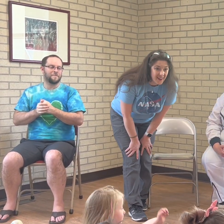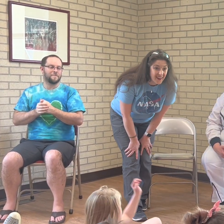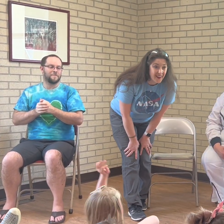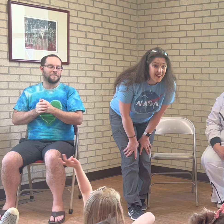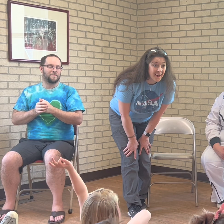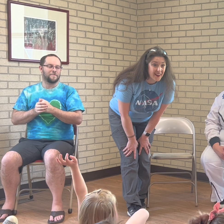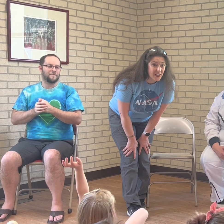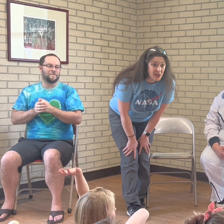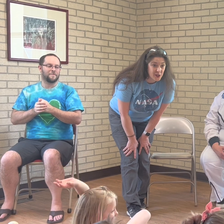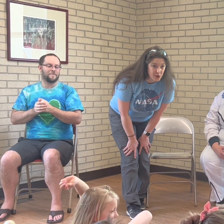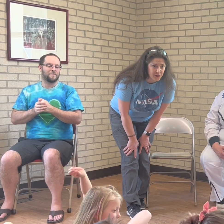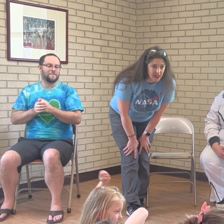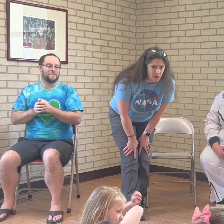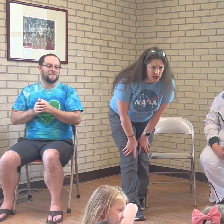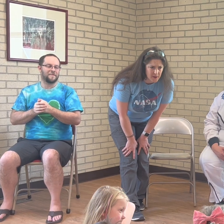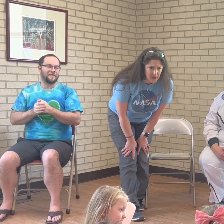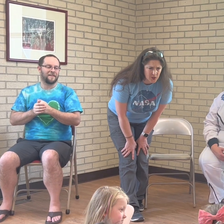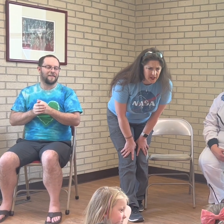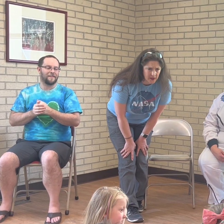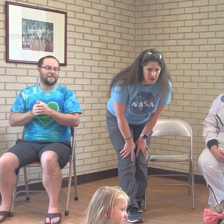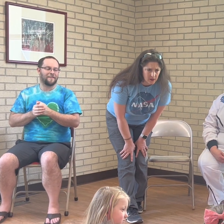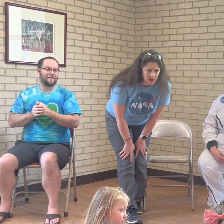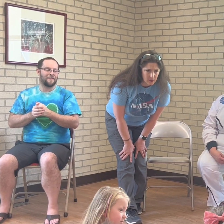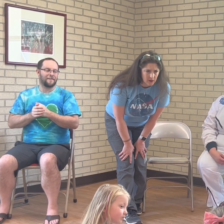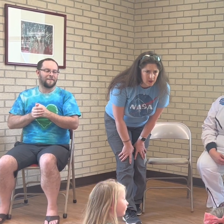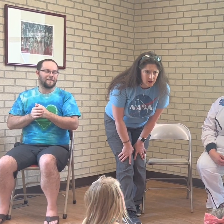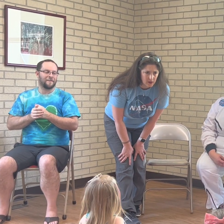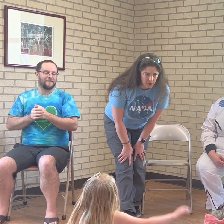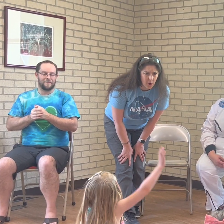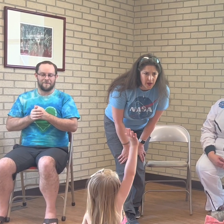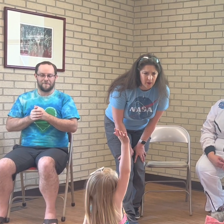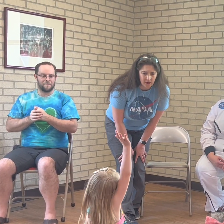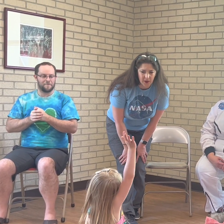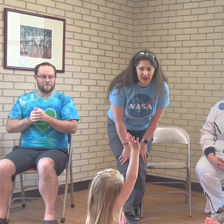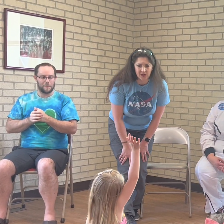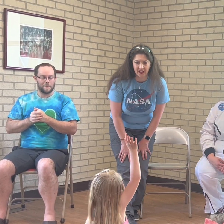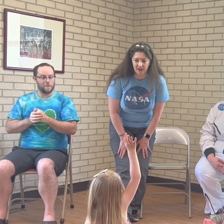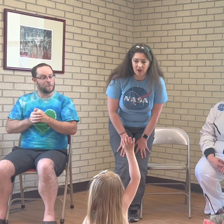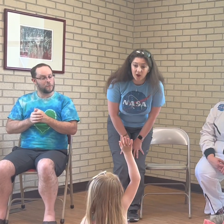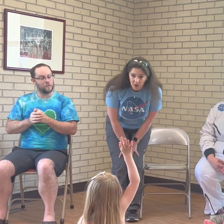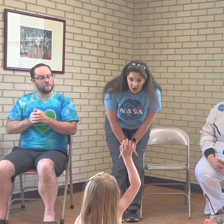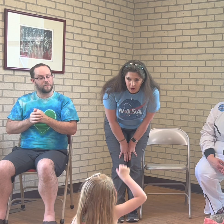Did you forget? You want to come back to it later? Okay. Come back to it later.